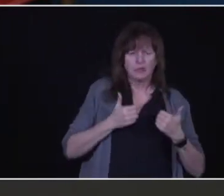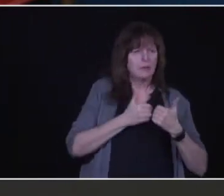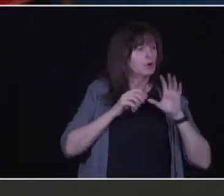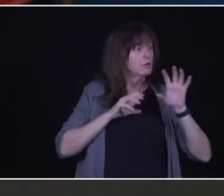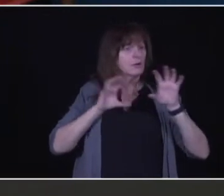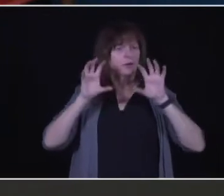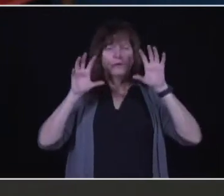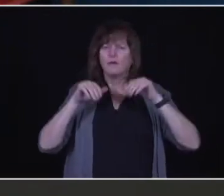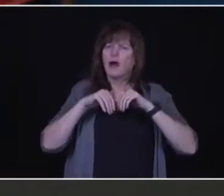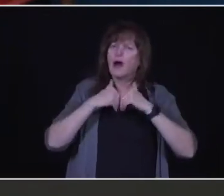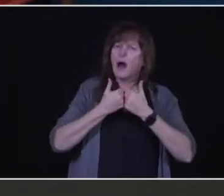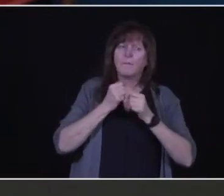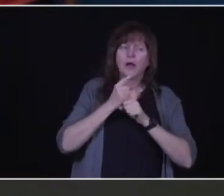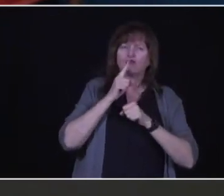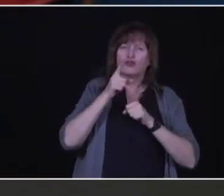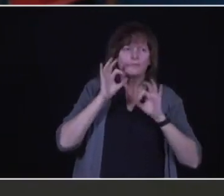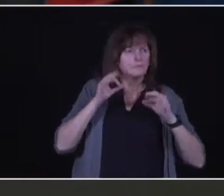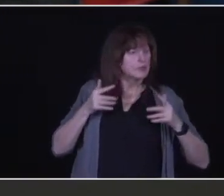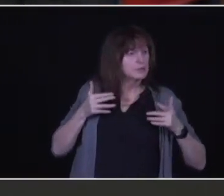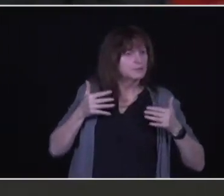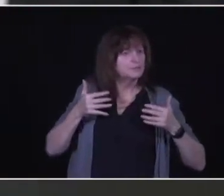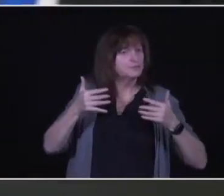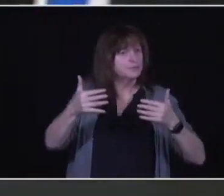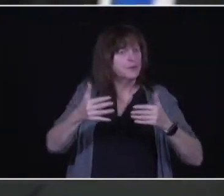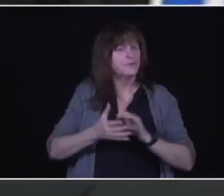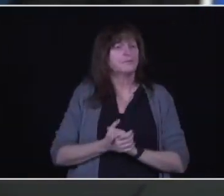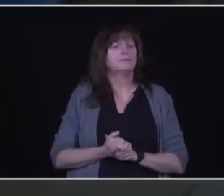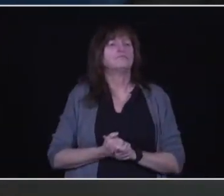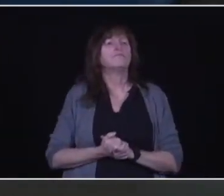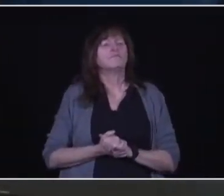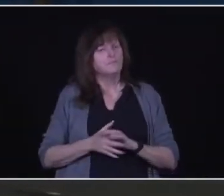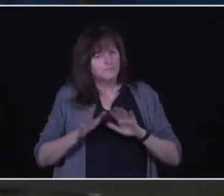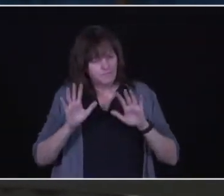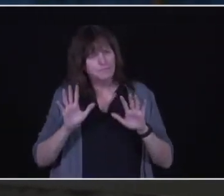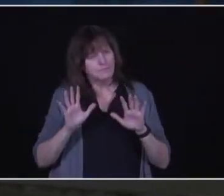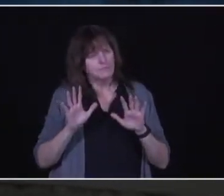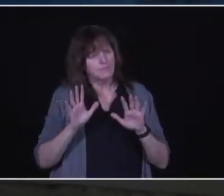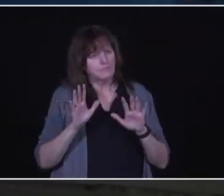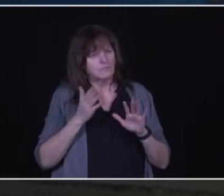The best person to answer that is a solicitor general.